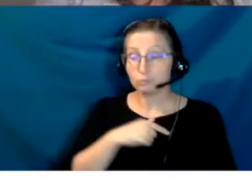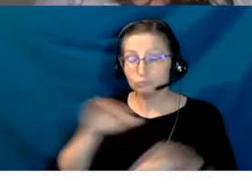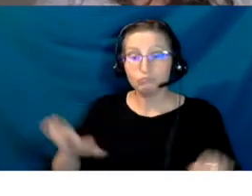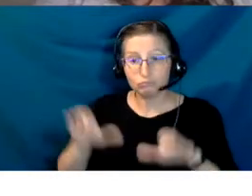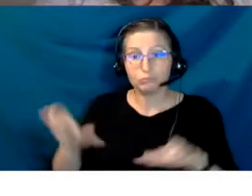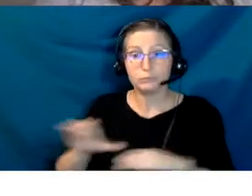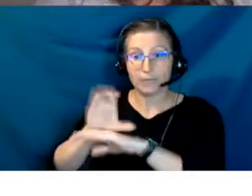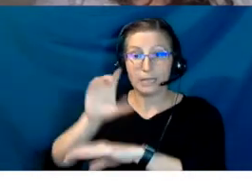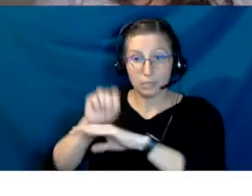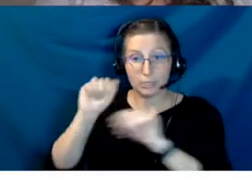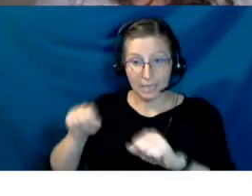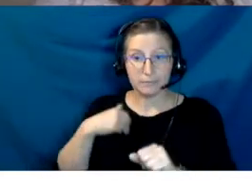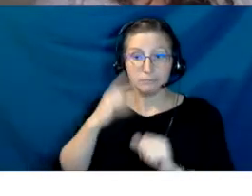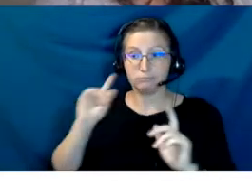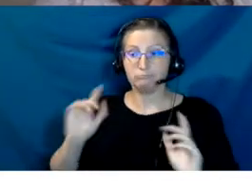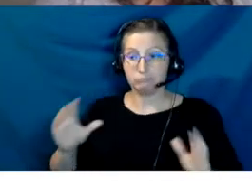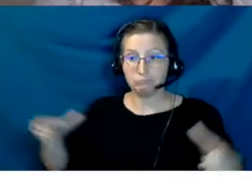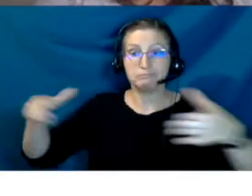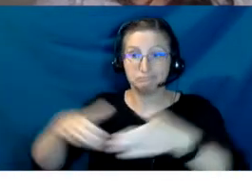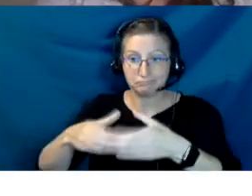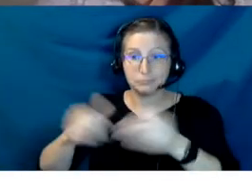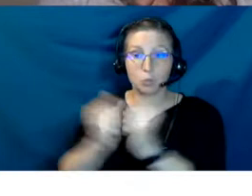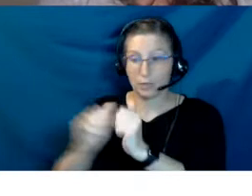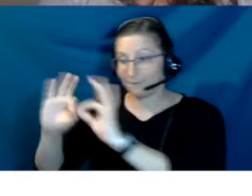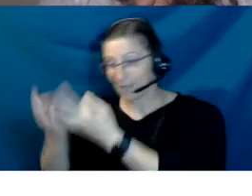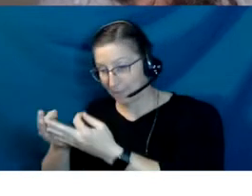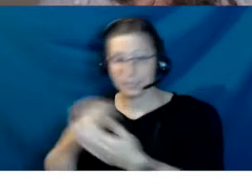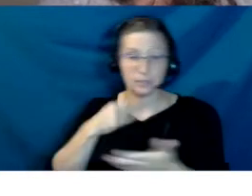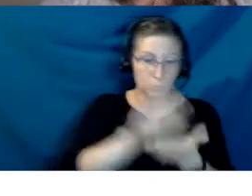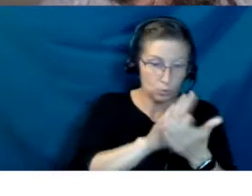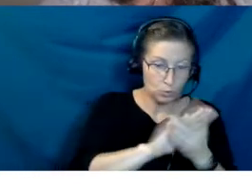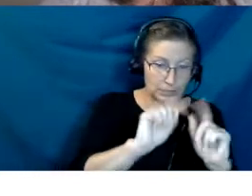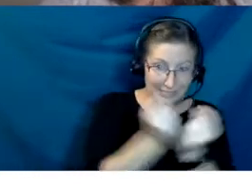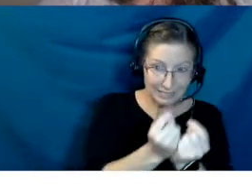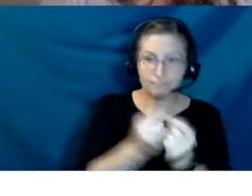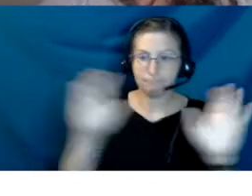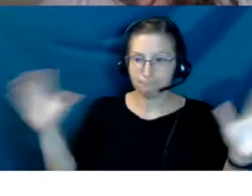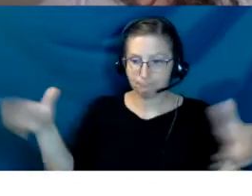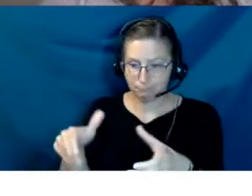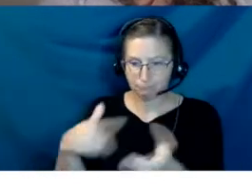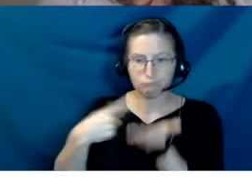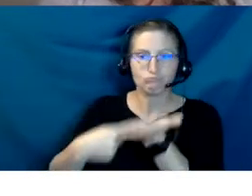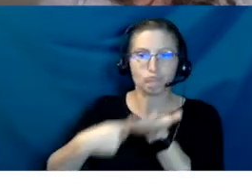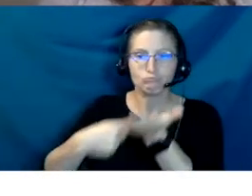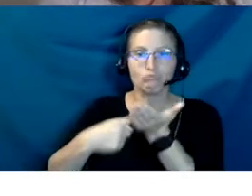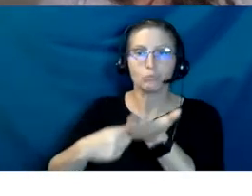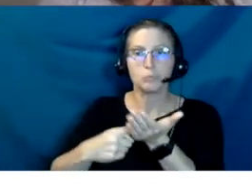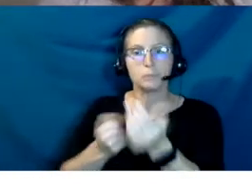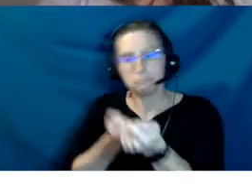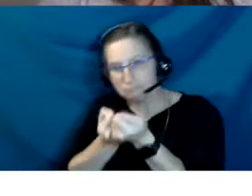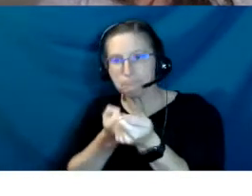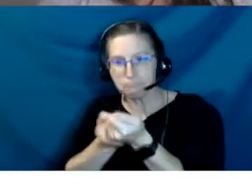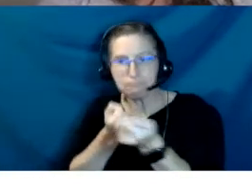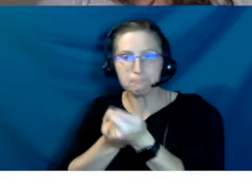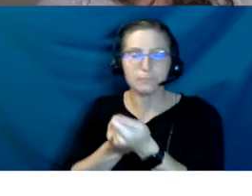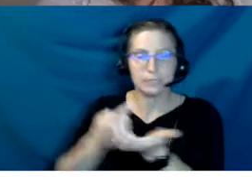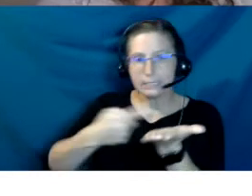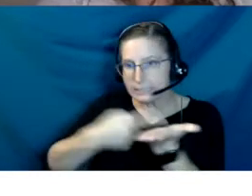and those discussions with the team. We also offer trainings, for professionals, as well